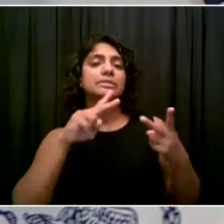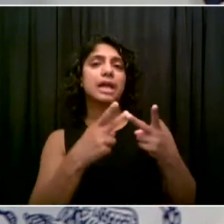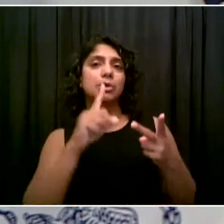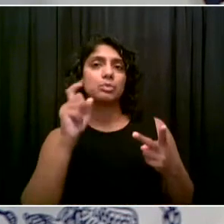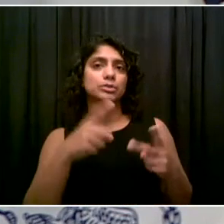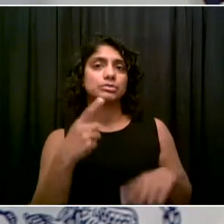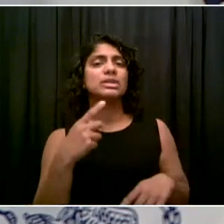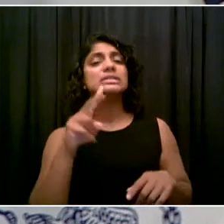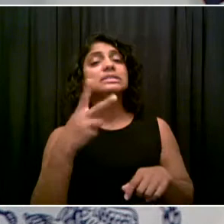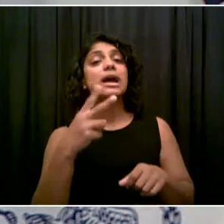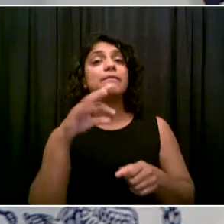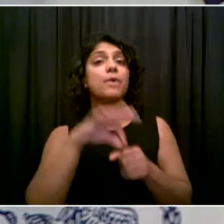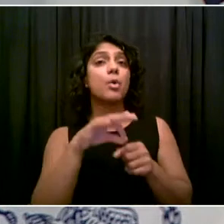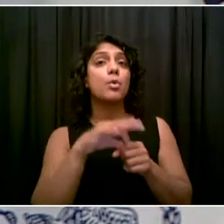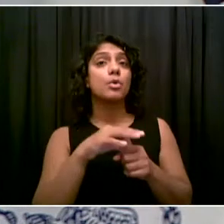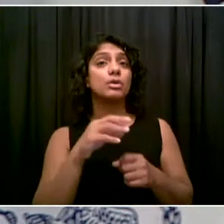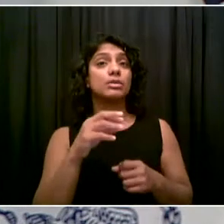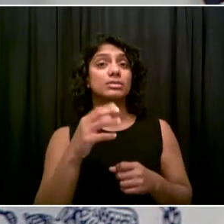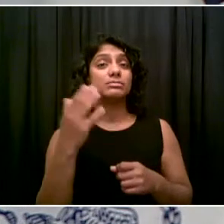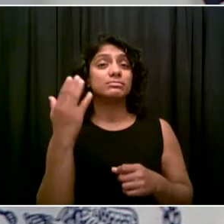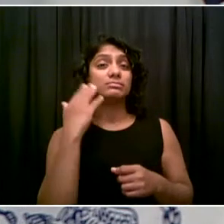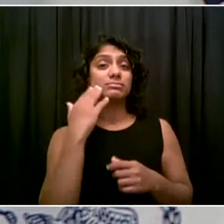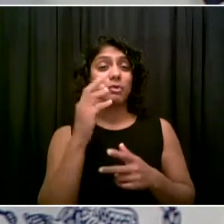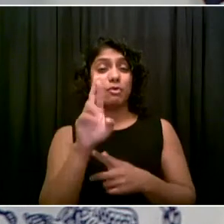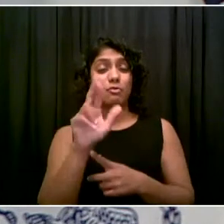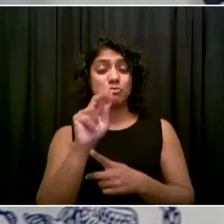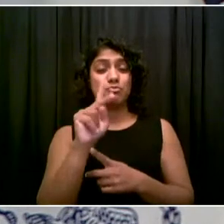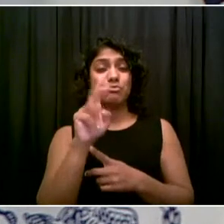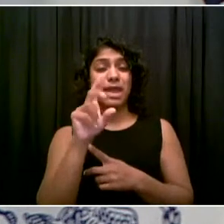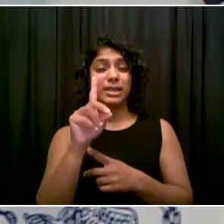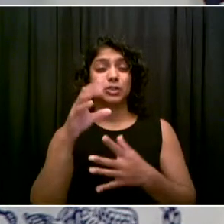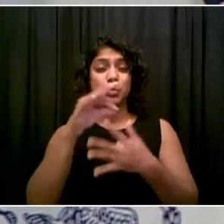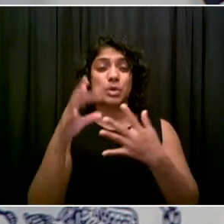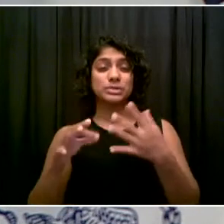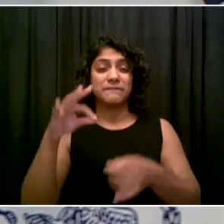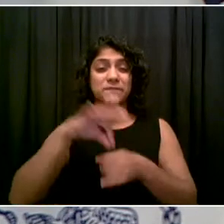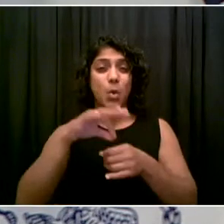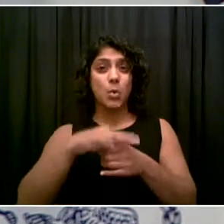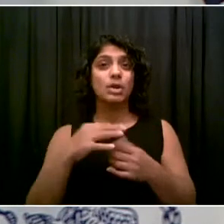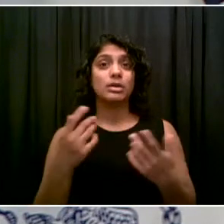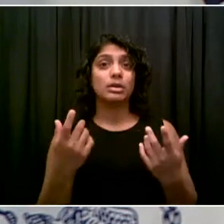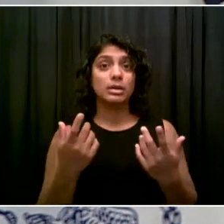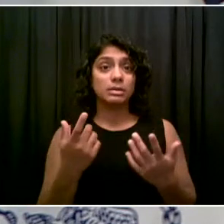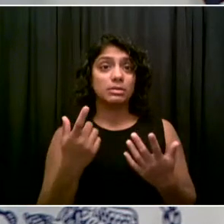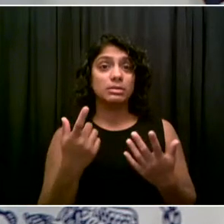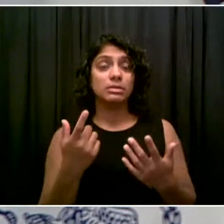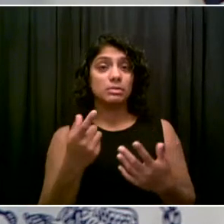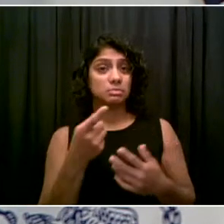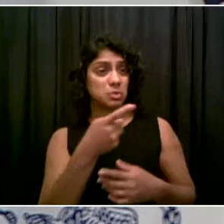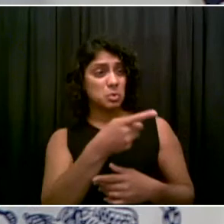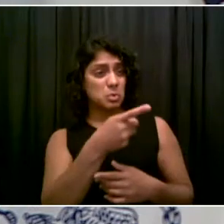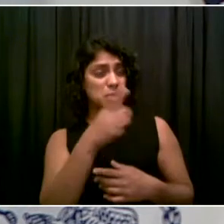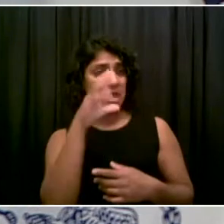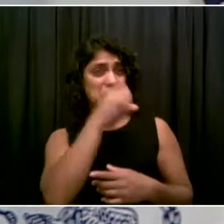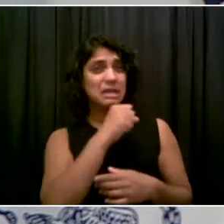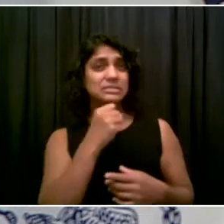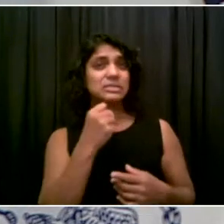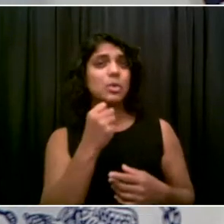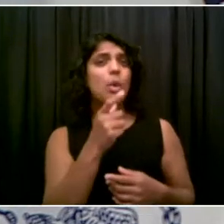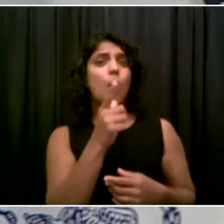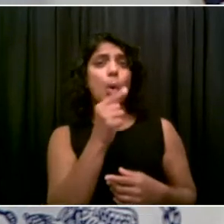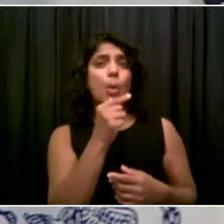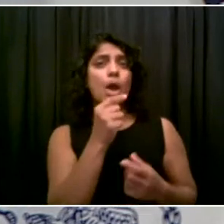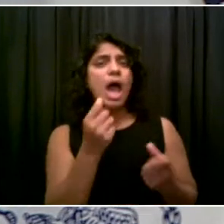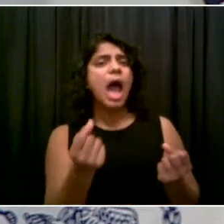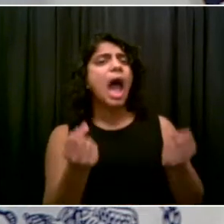RANKED CHOICE